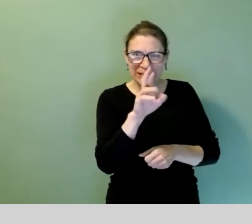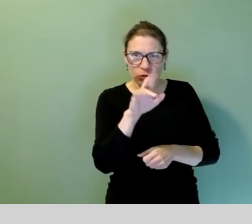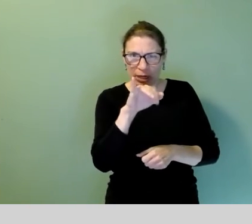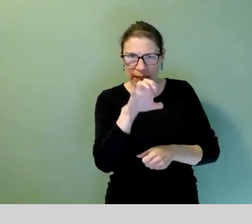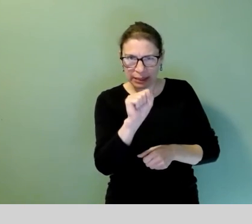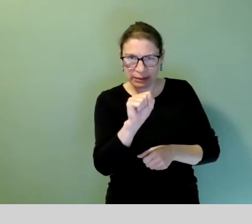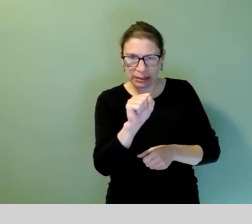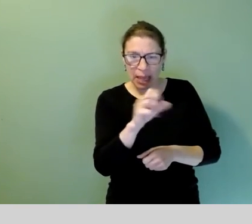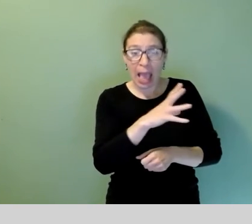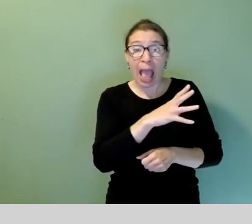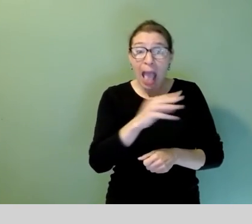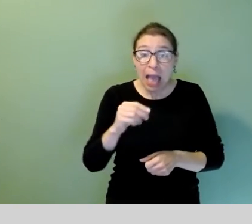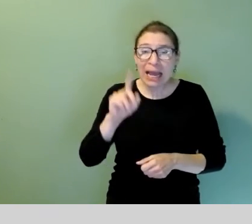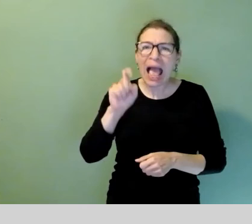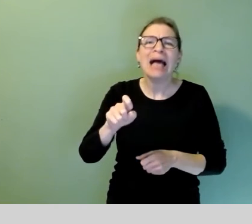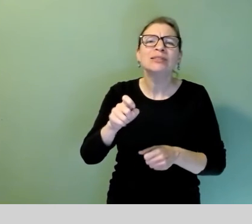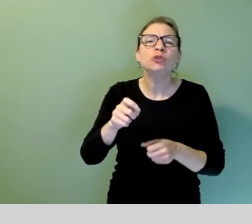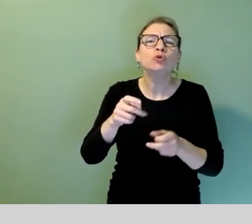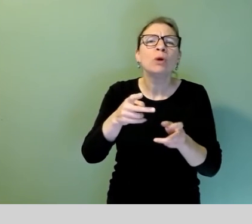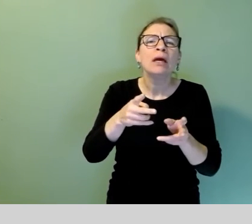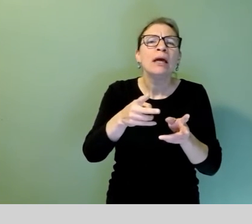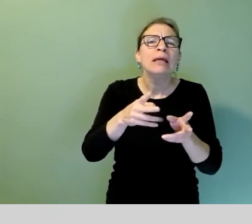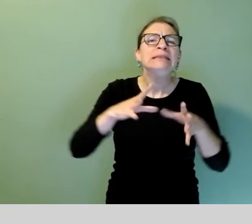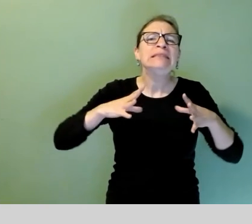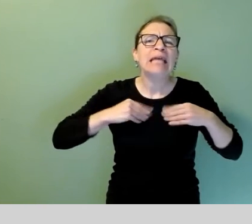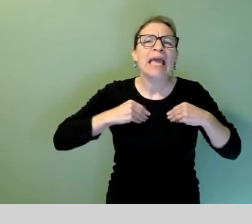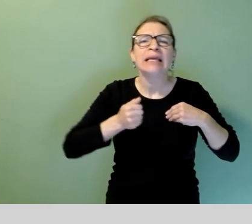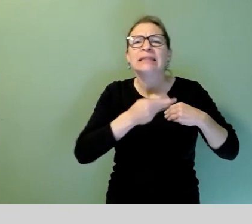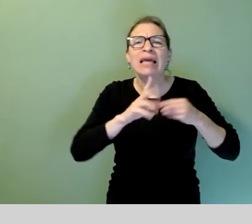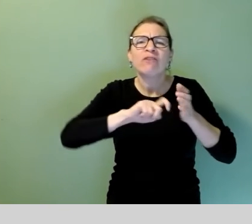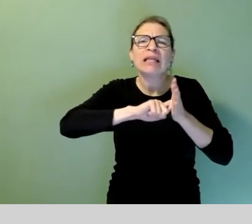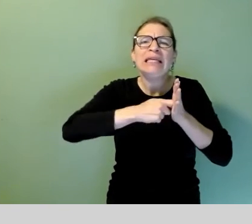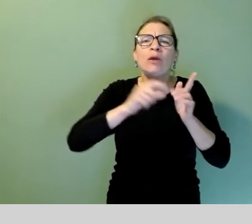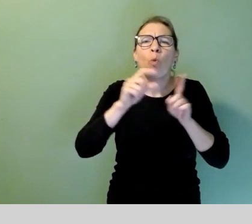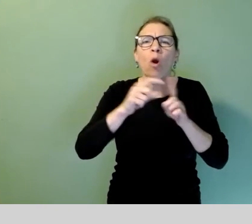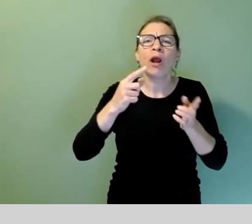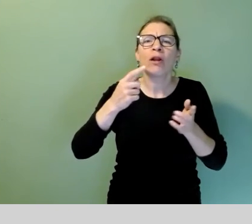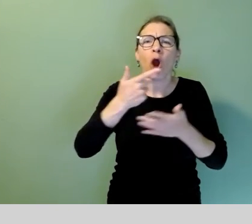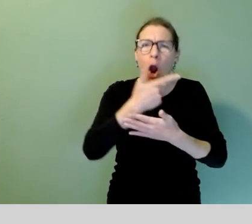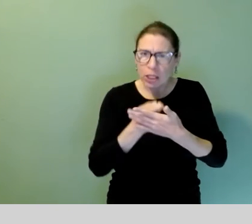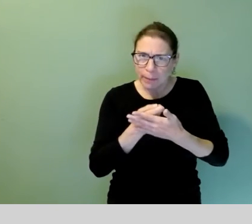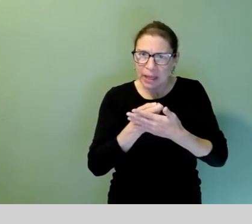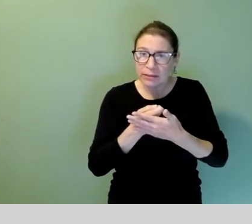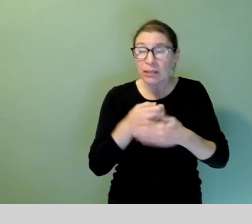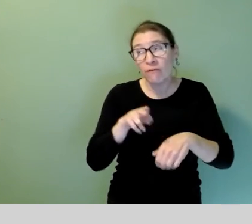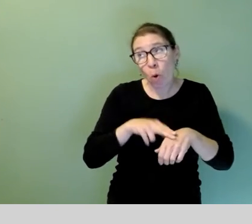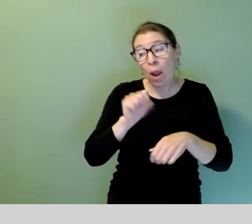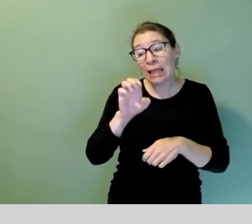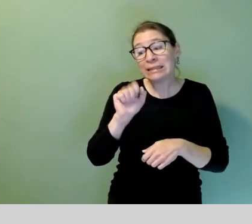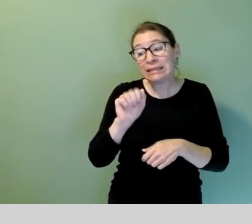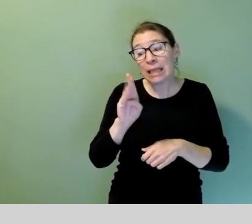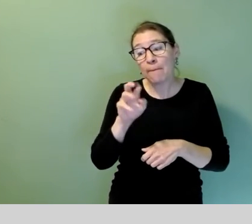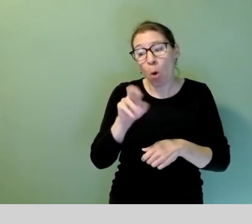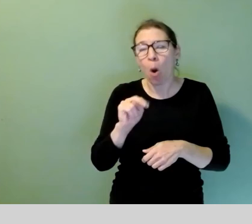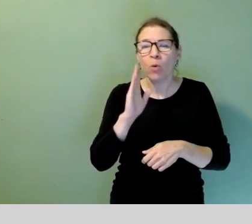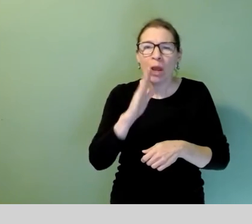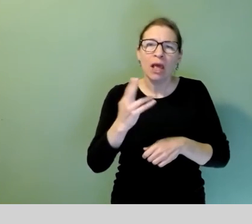and the test to take several keywords arguments that of course seaborn is going to use to tell your function what the color should be,